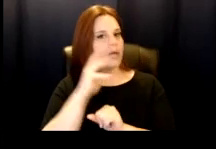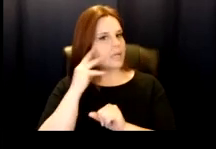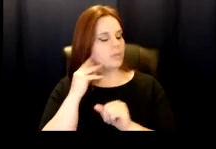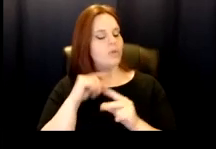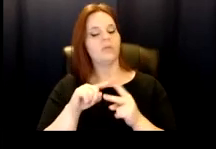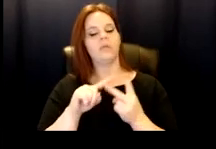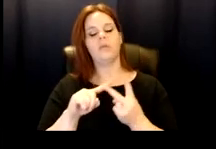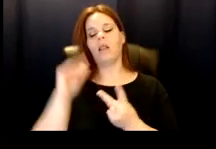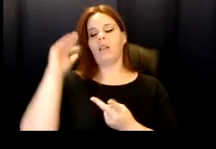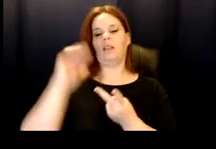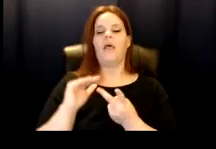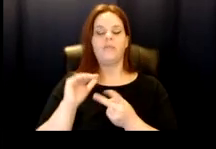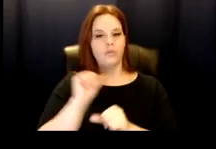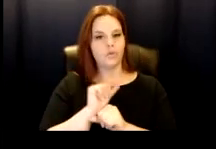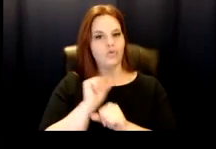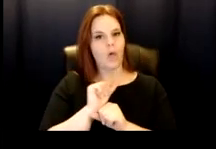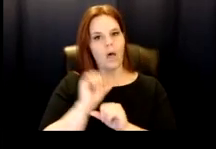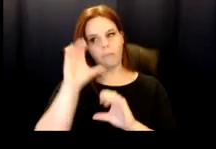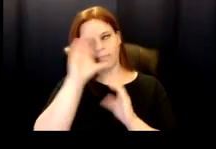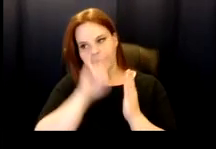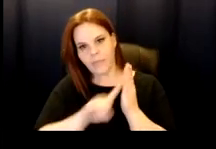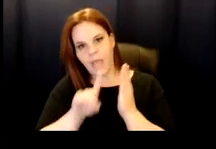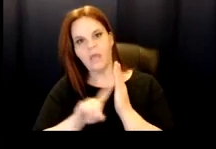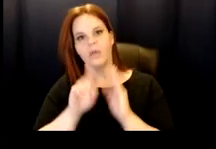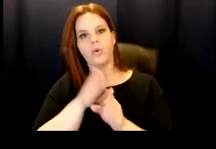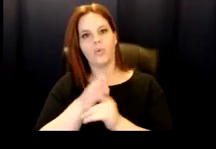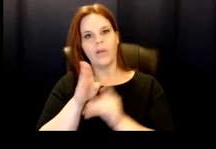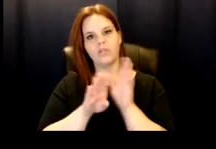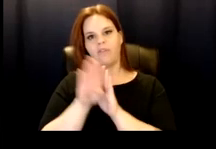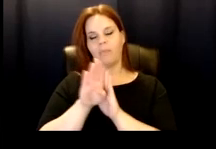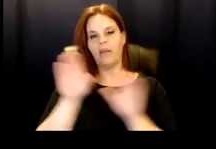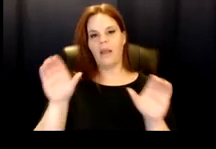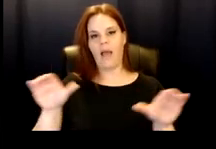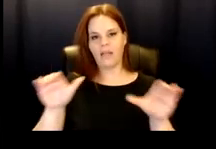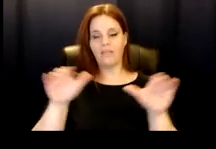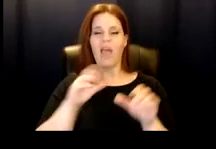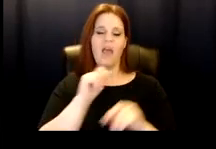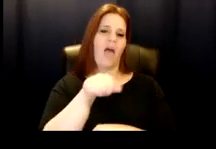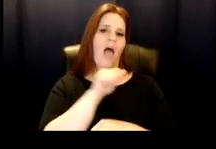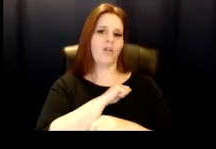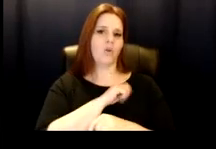job exploration or career development activities, and of course, attitudes of employers regarding